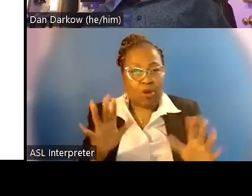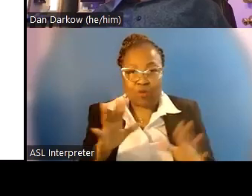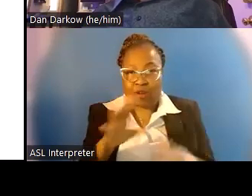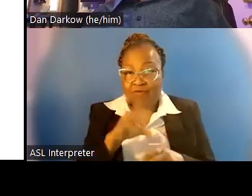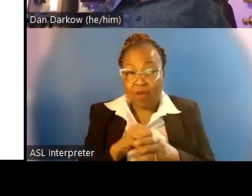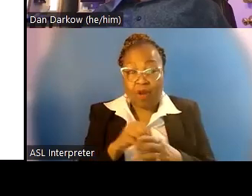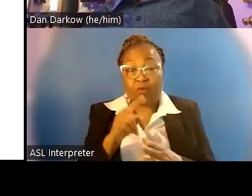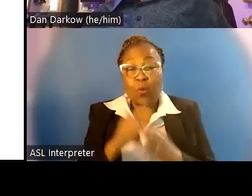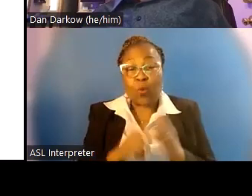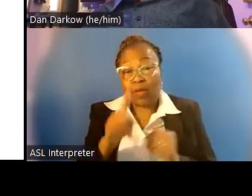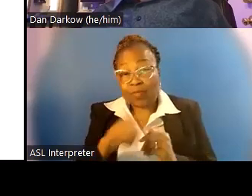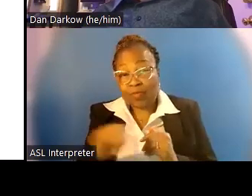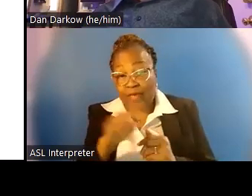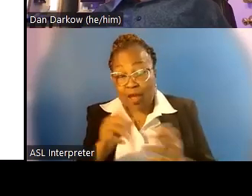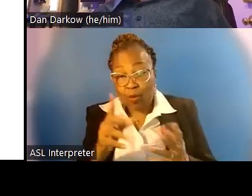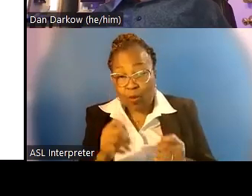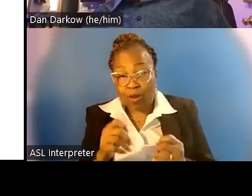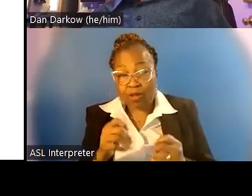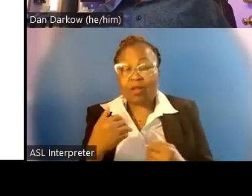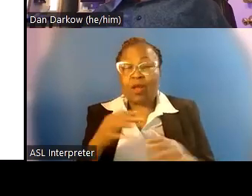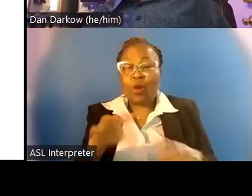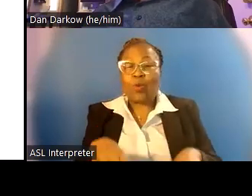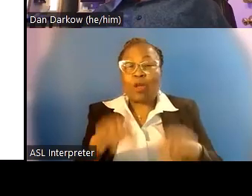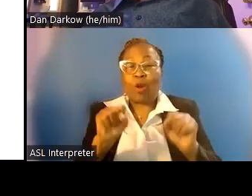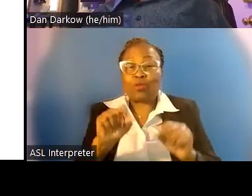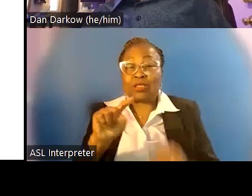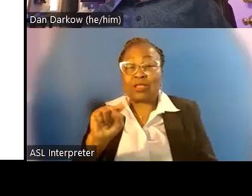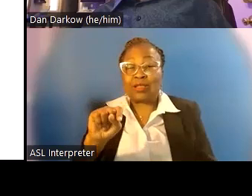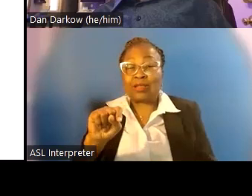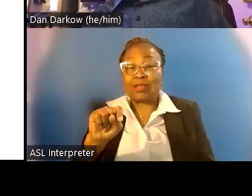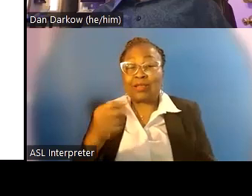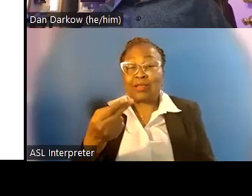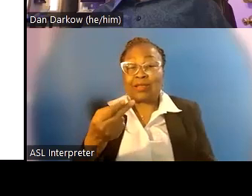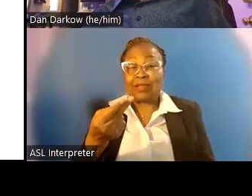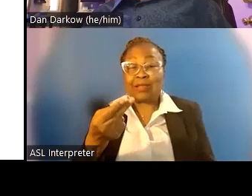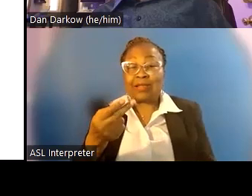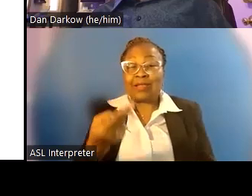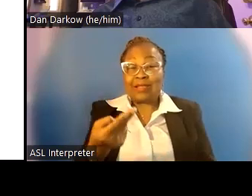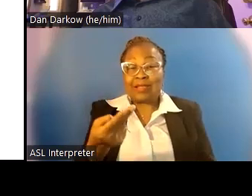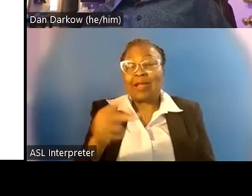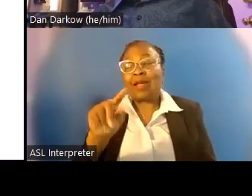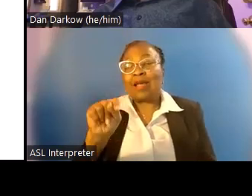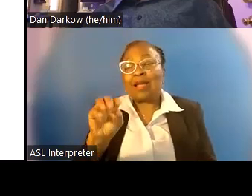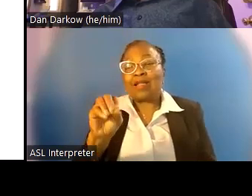And we did this through having a town hall and we basically wanted to gather the people